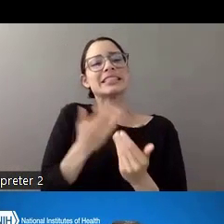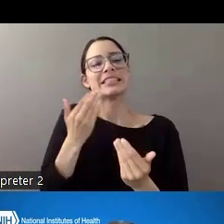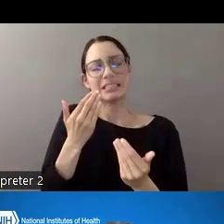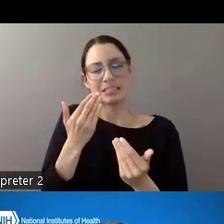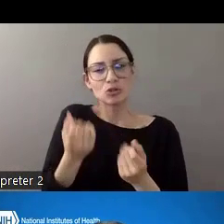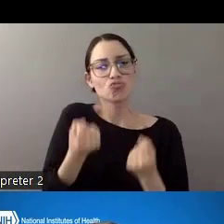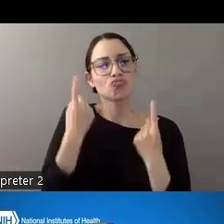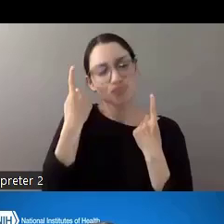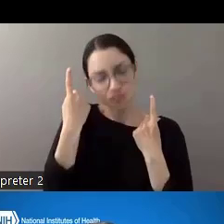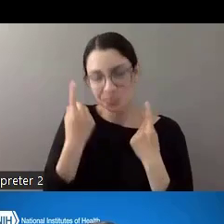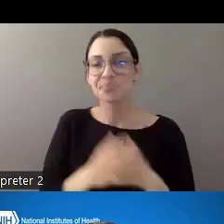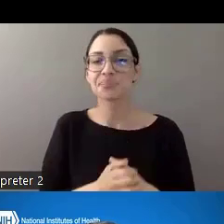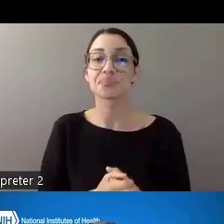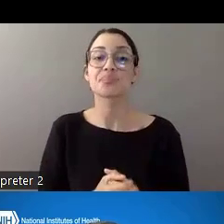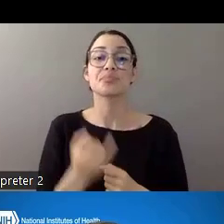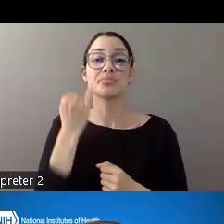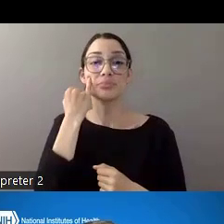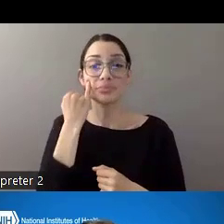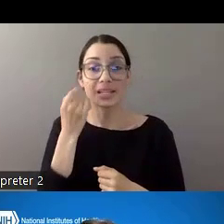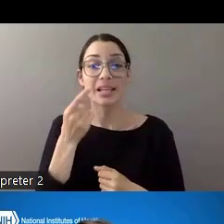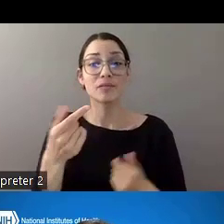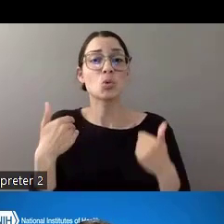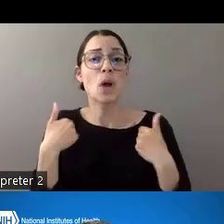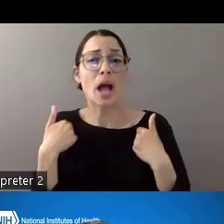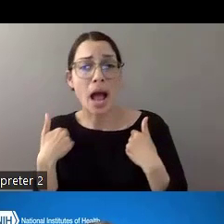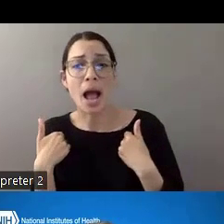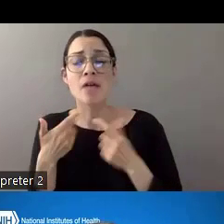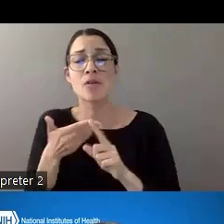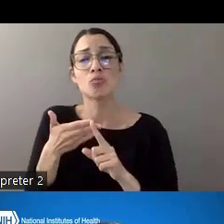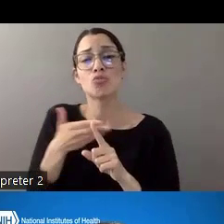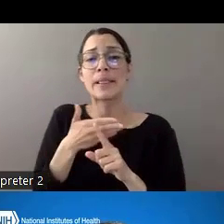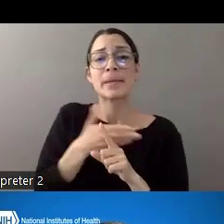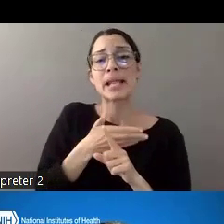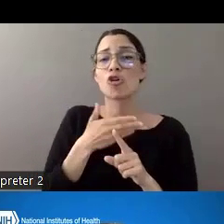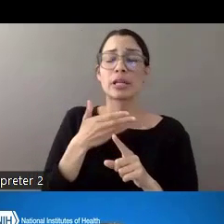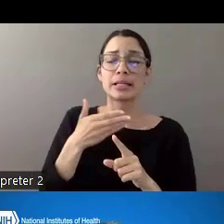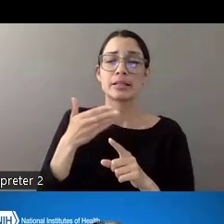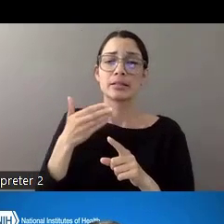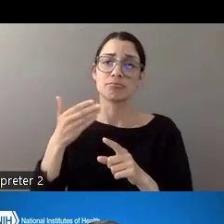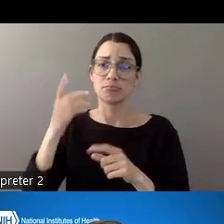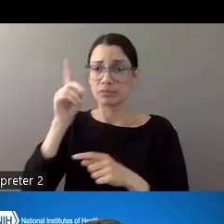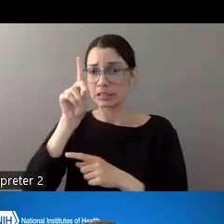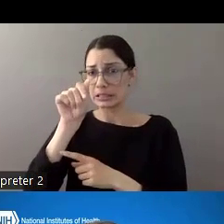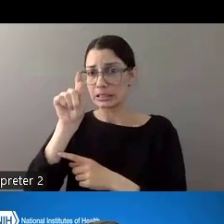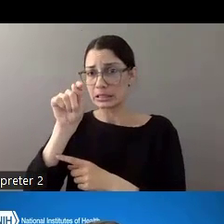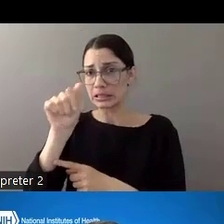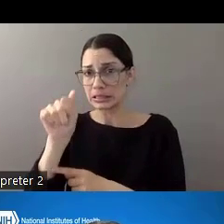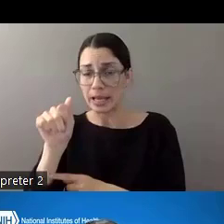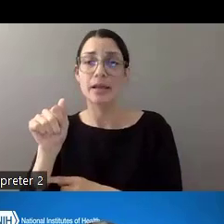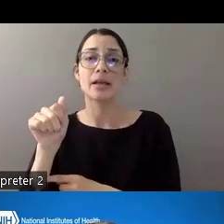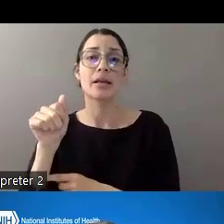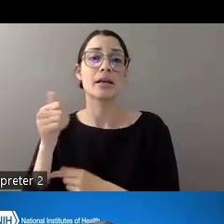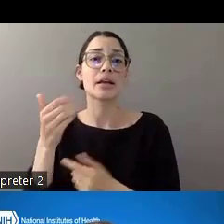If you have preliminary data - and it doesn't have to be preliminary data from where you are at the moment, it could be preliminary data you got as a graduate student